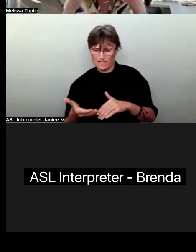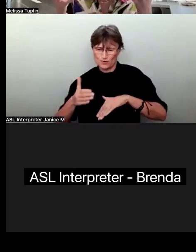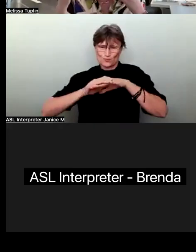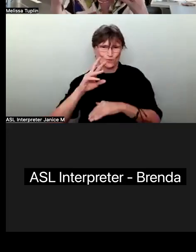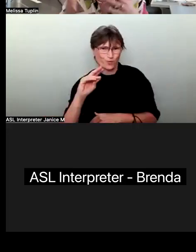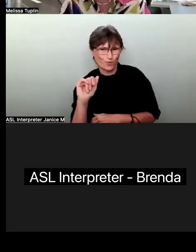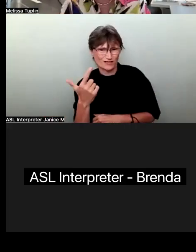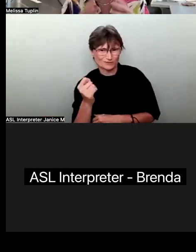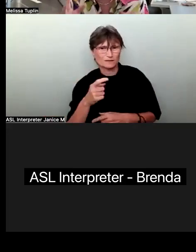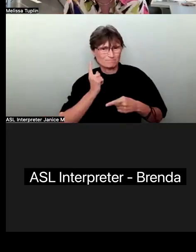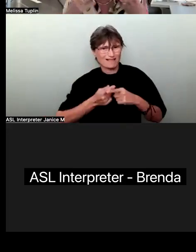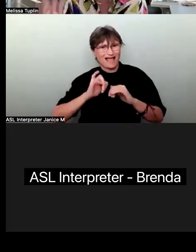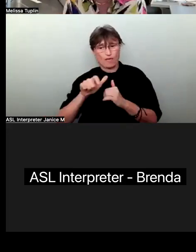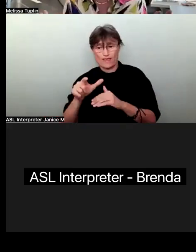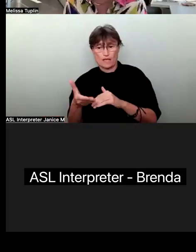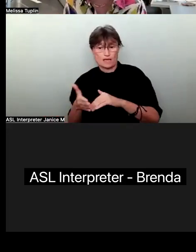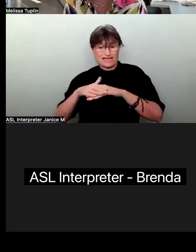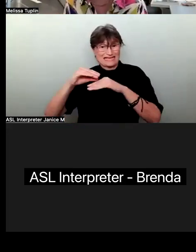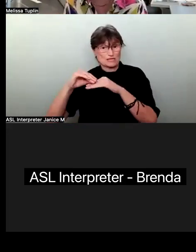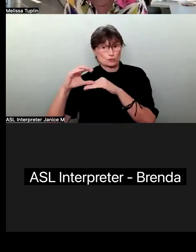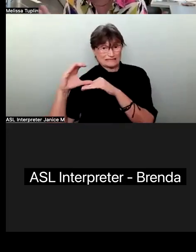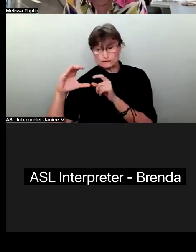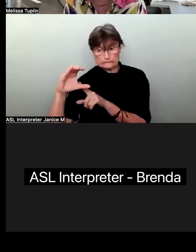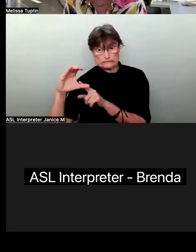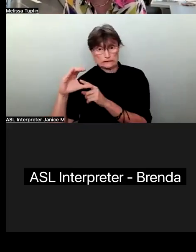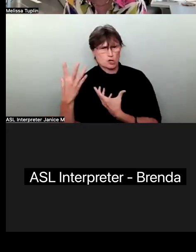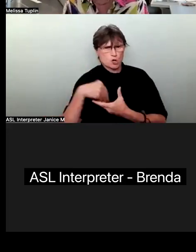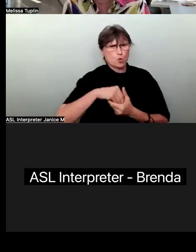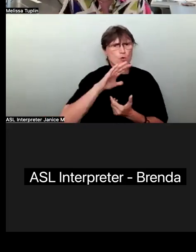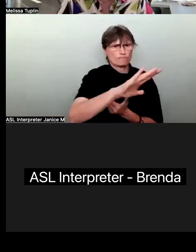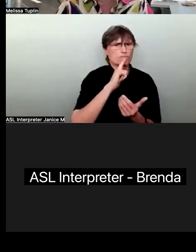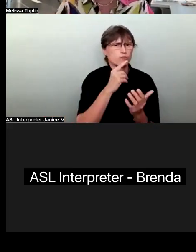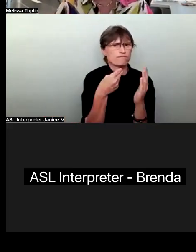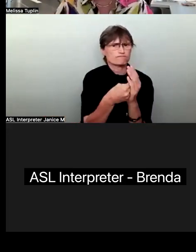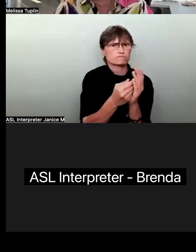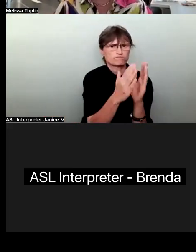your existing grant amount to come up with your total funding request, for example.